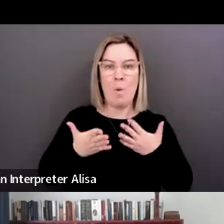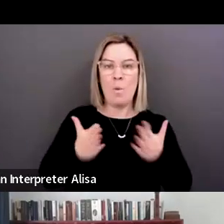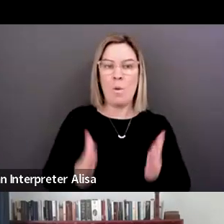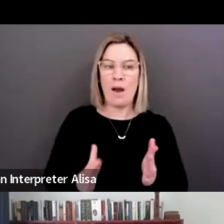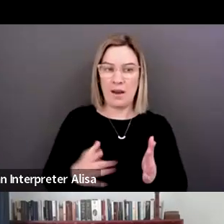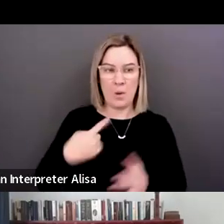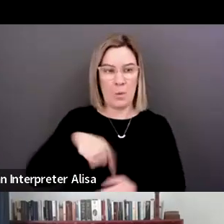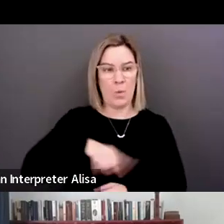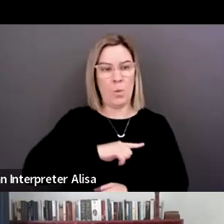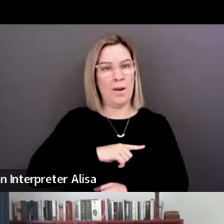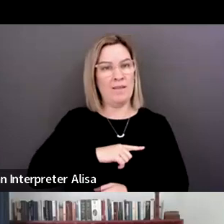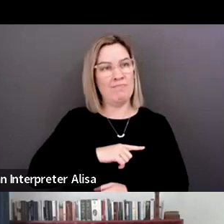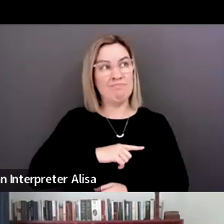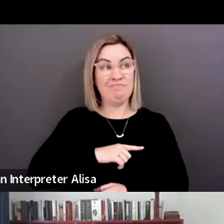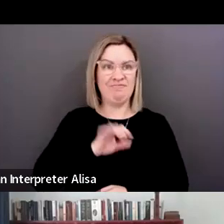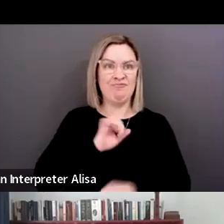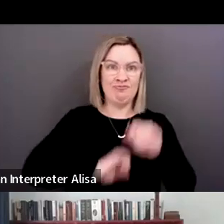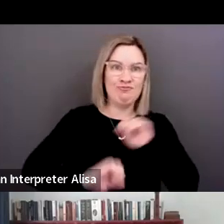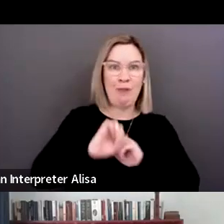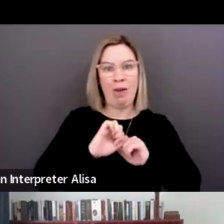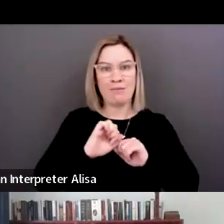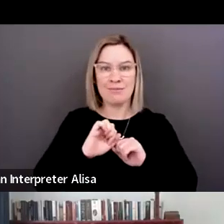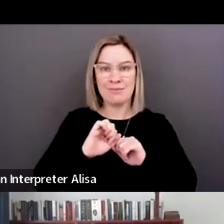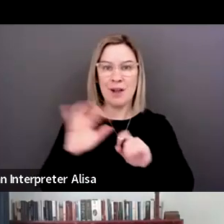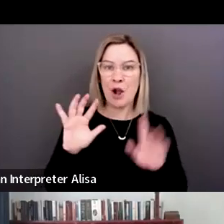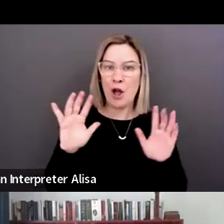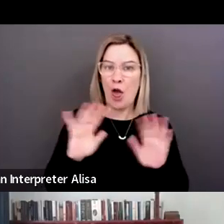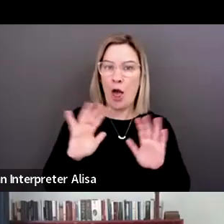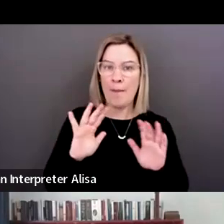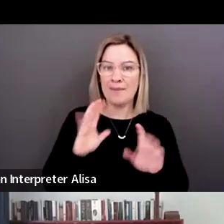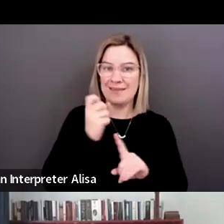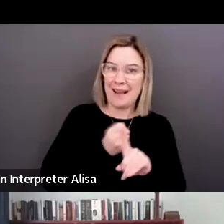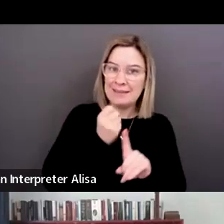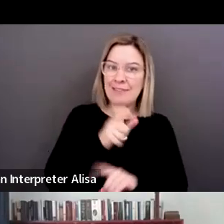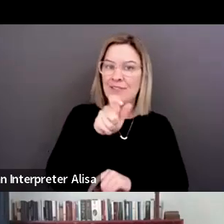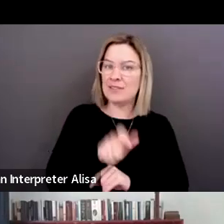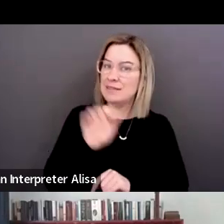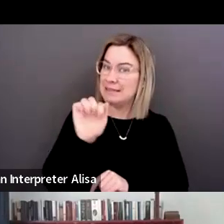all of those things impact our ability to really flourish and make art in the